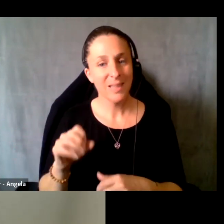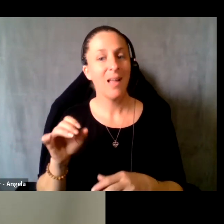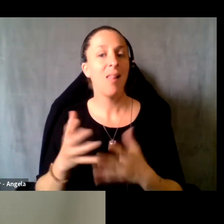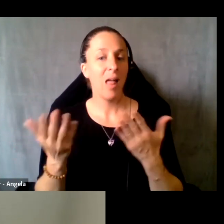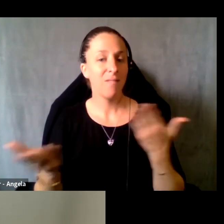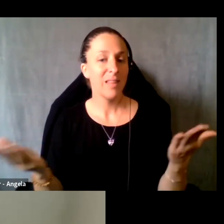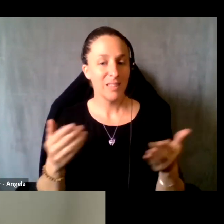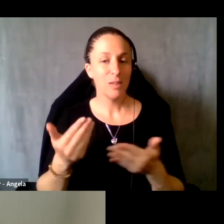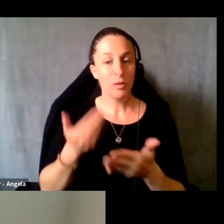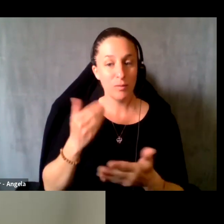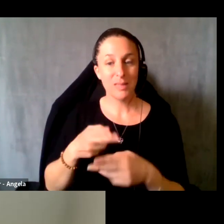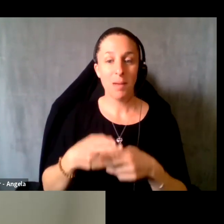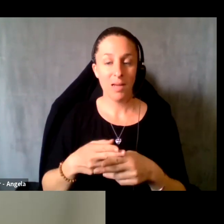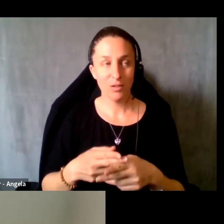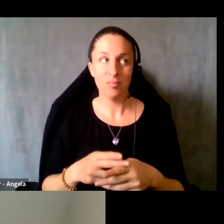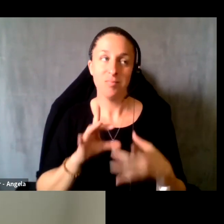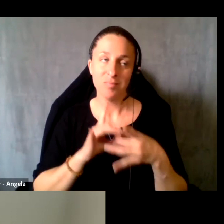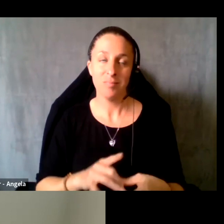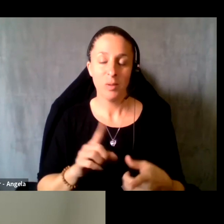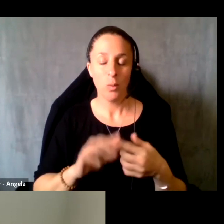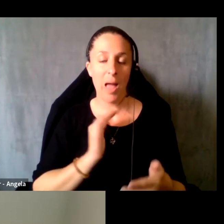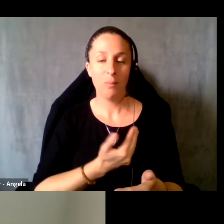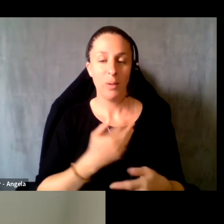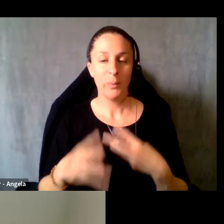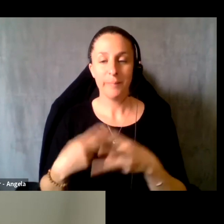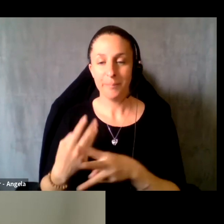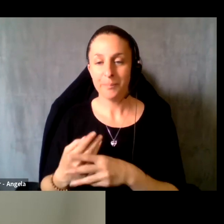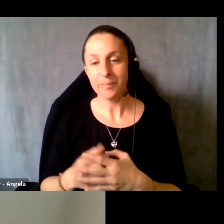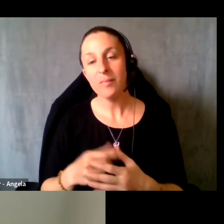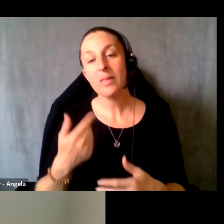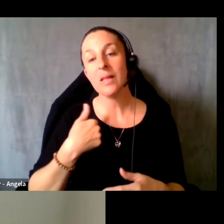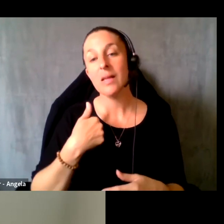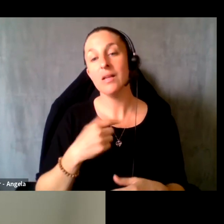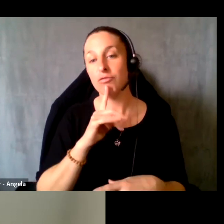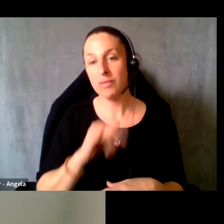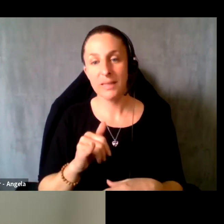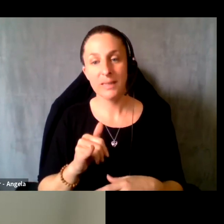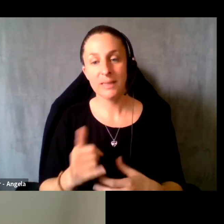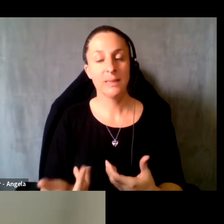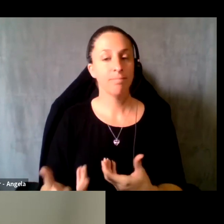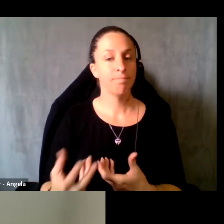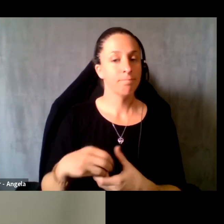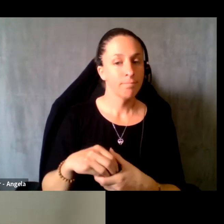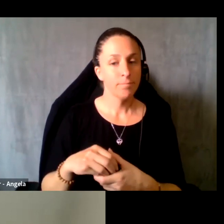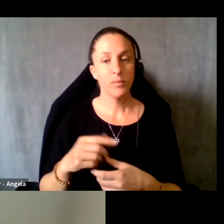are very relevant to our world and really coming to play as we're providing mass sheltering